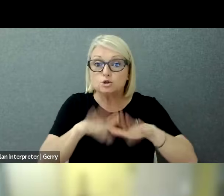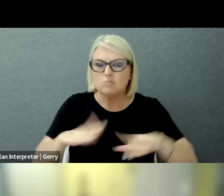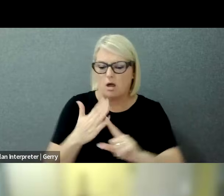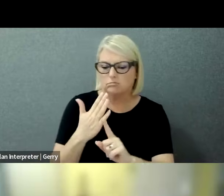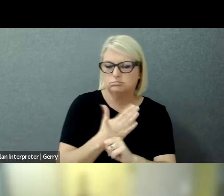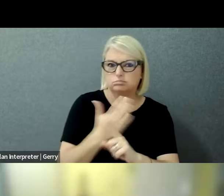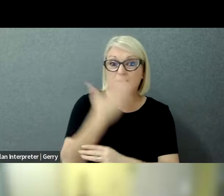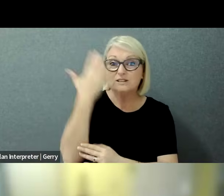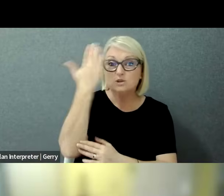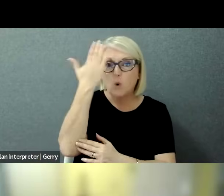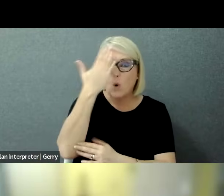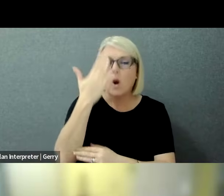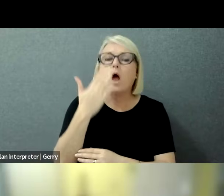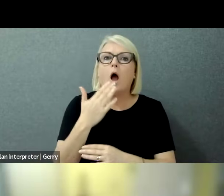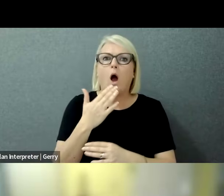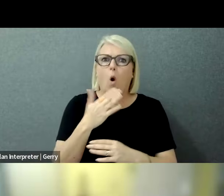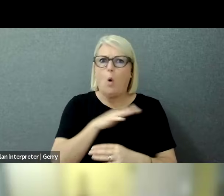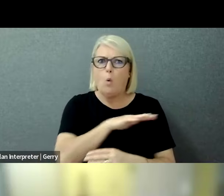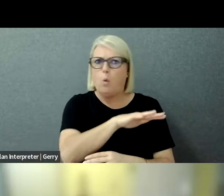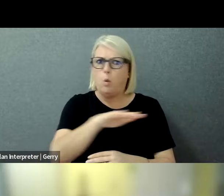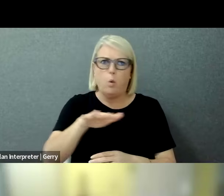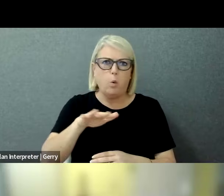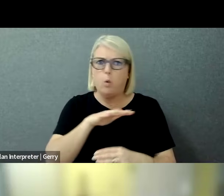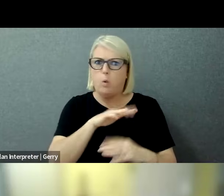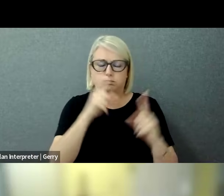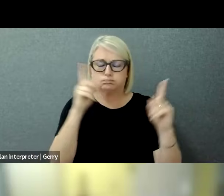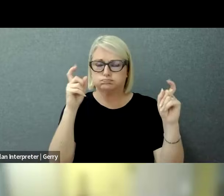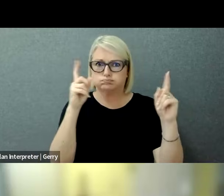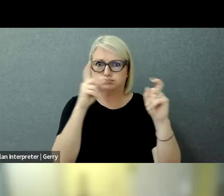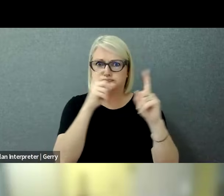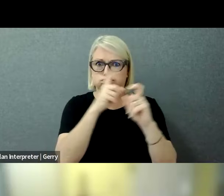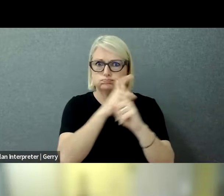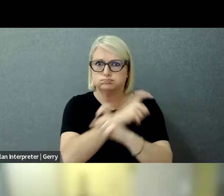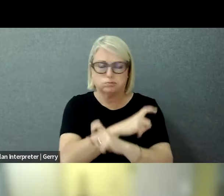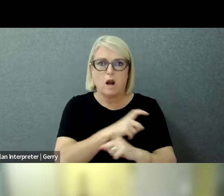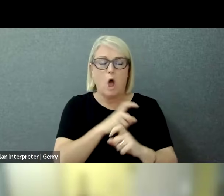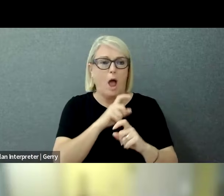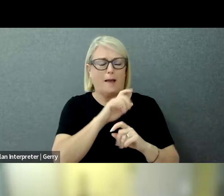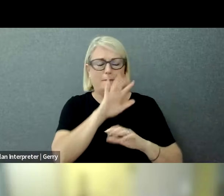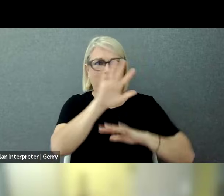I've heard it described in many different ways but I think of it like a big web and it's difficult to